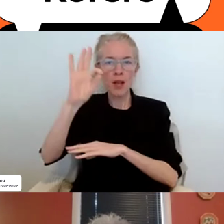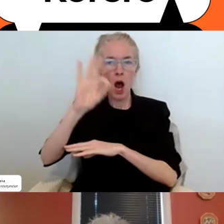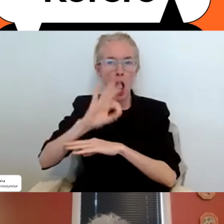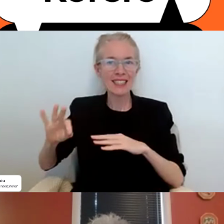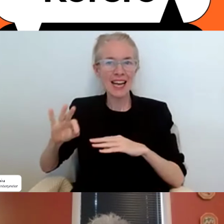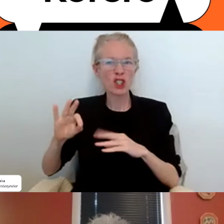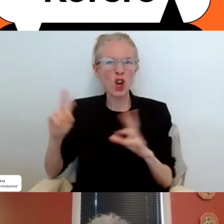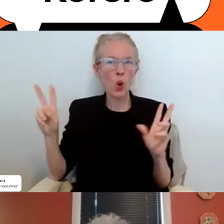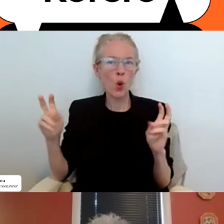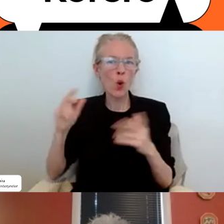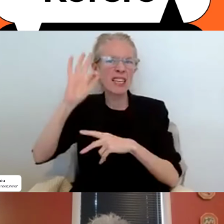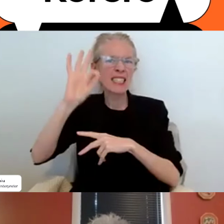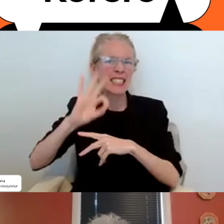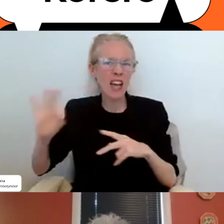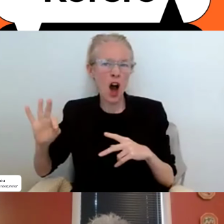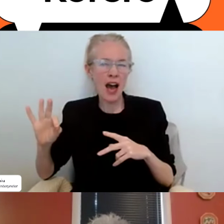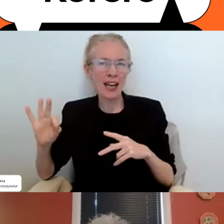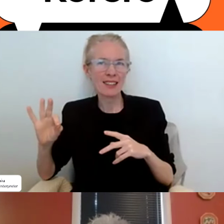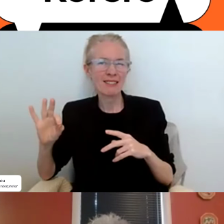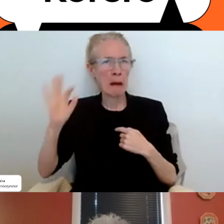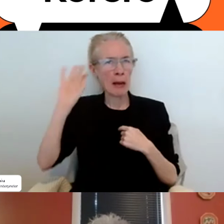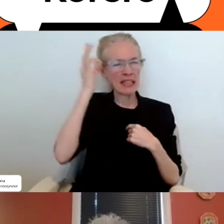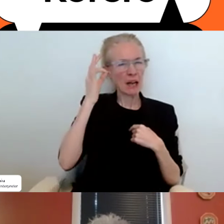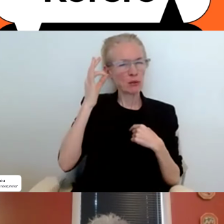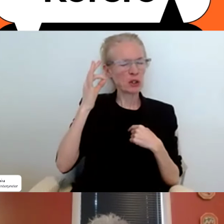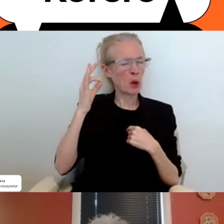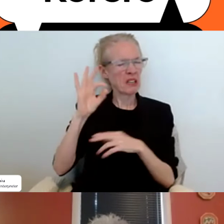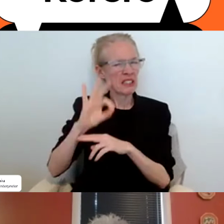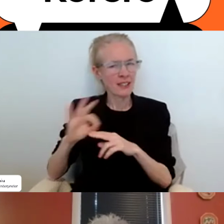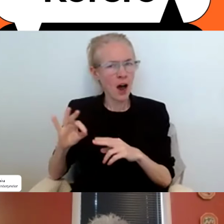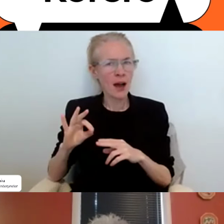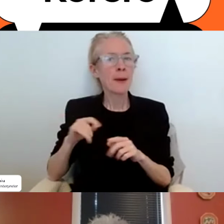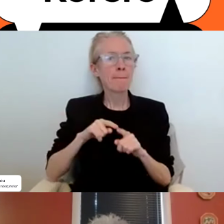but it still has a role in terms of how your policy is covered.